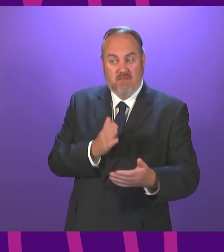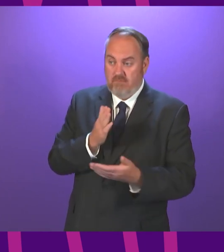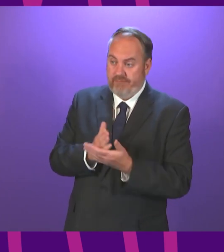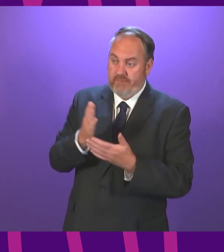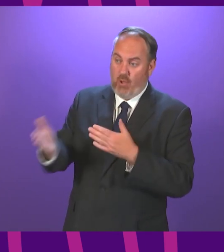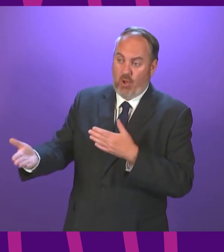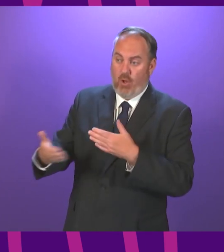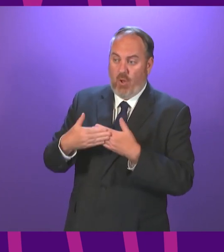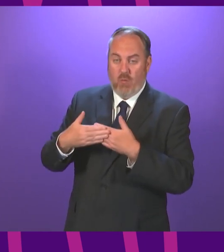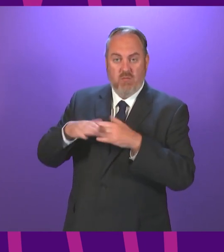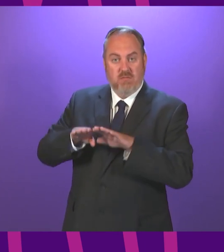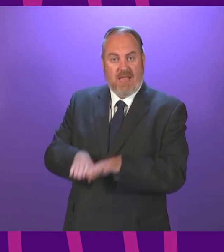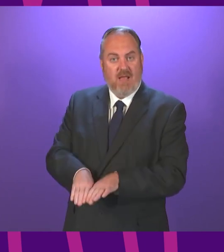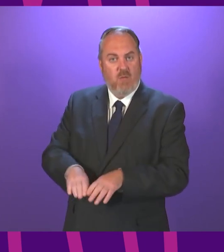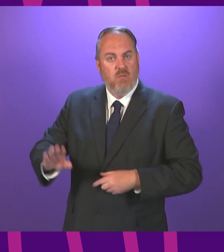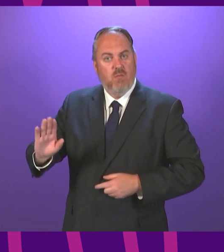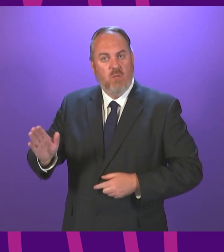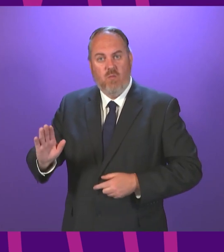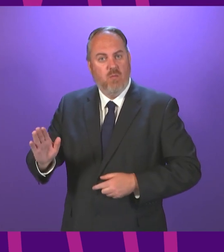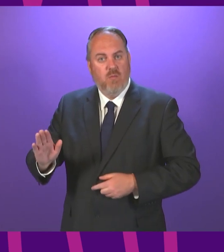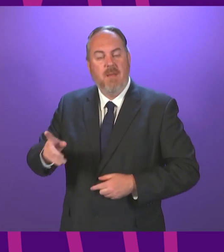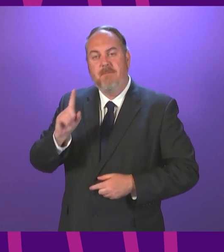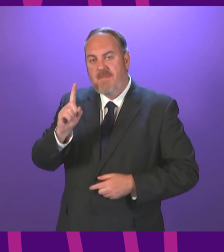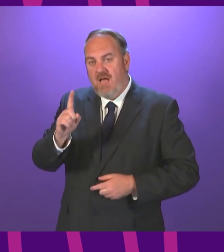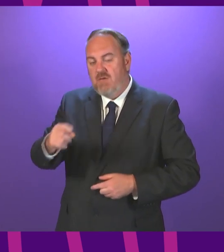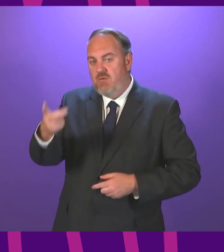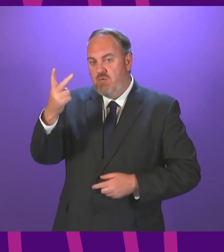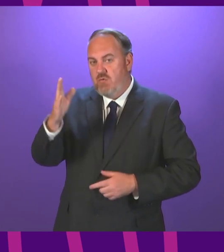compulsorily closed, but there has, because of 2m physical distancing,